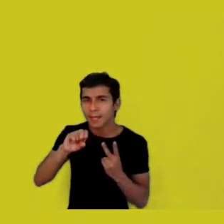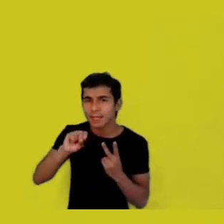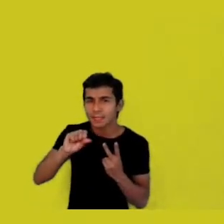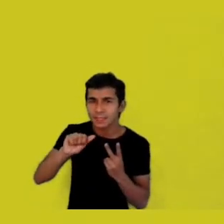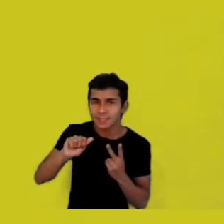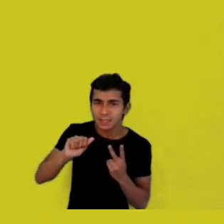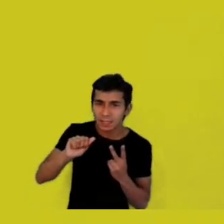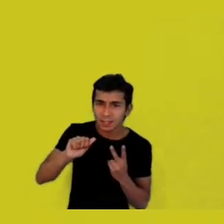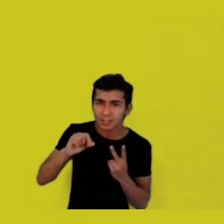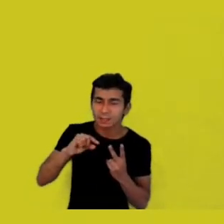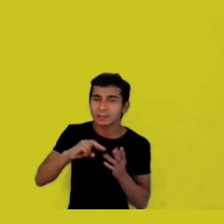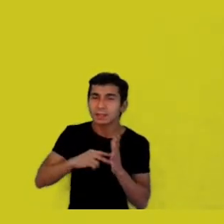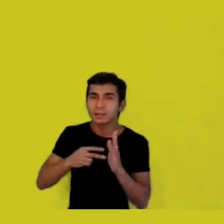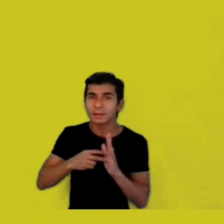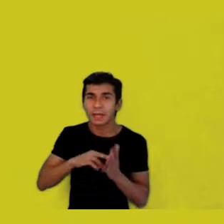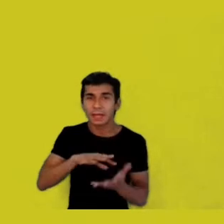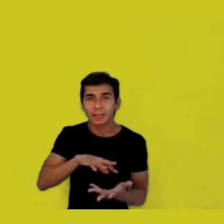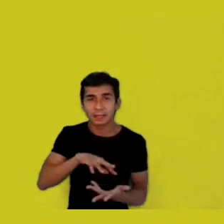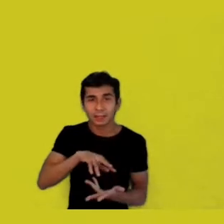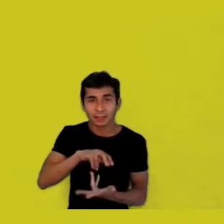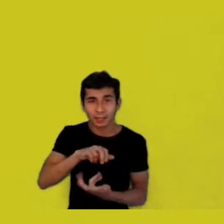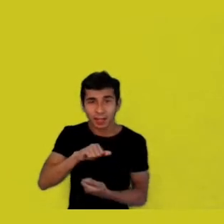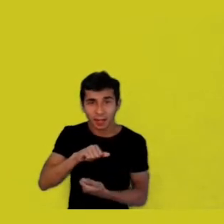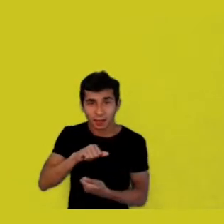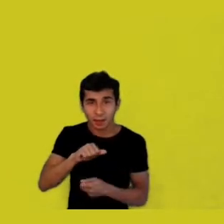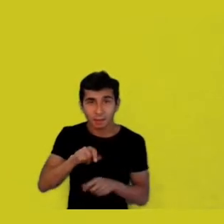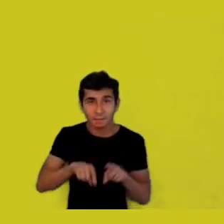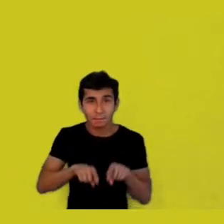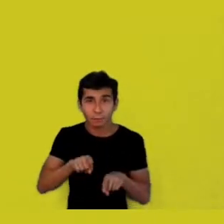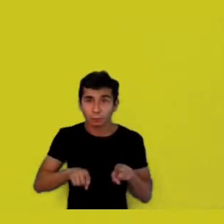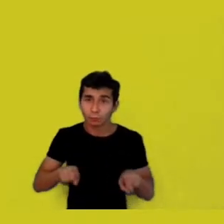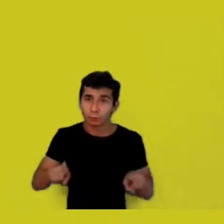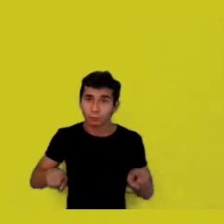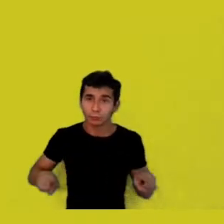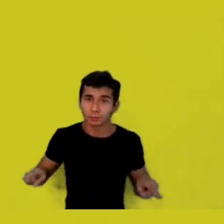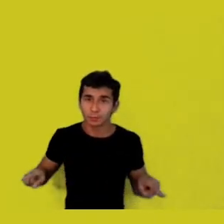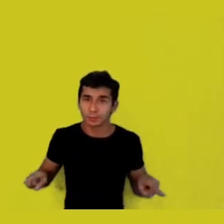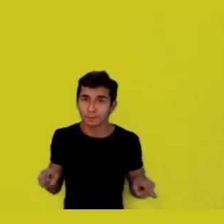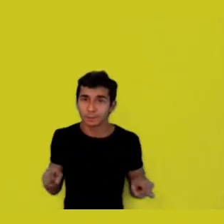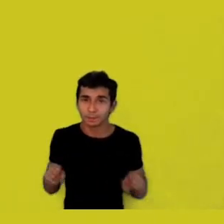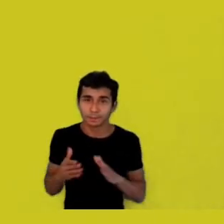The yard seems to reunite an idea of earth/territory